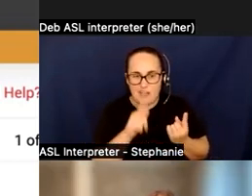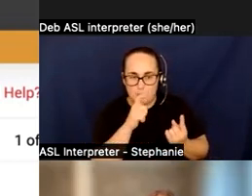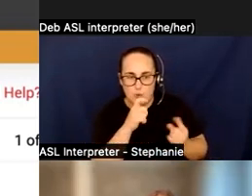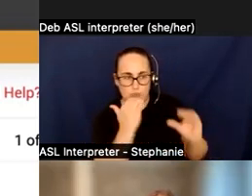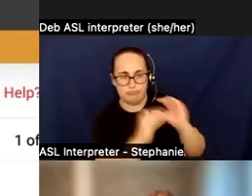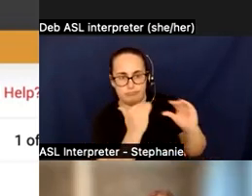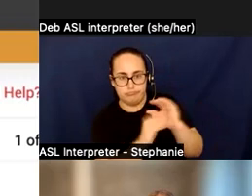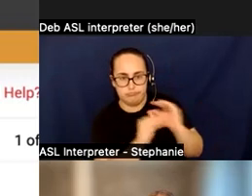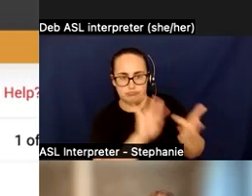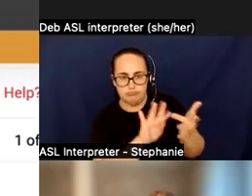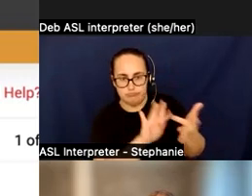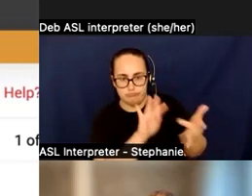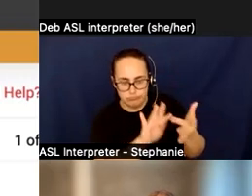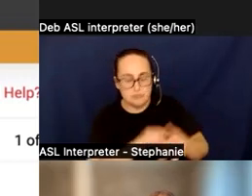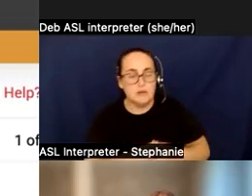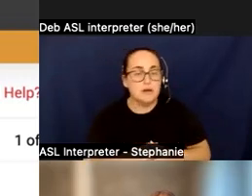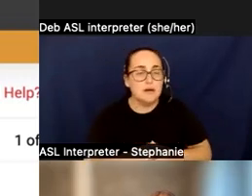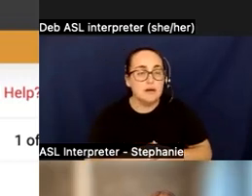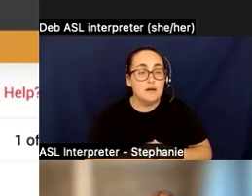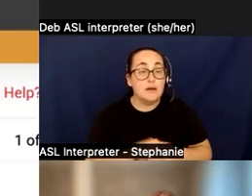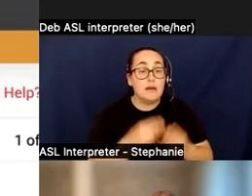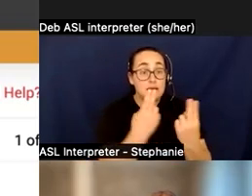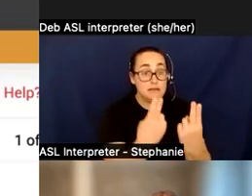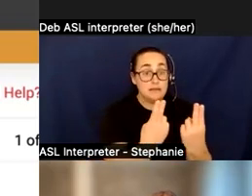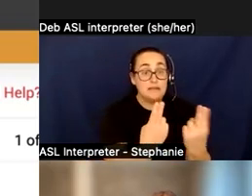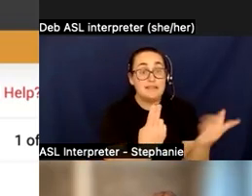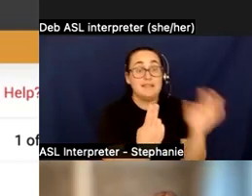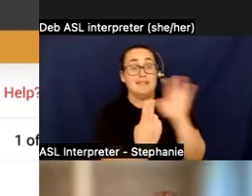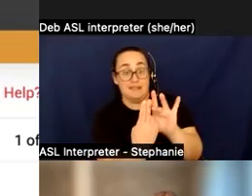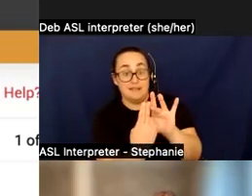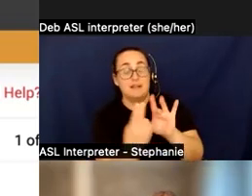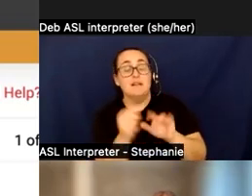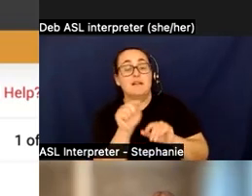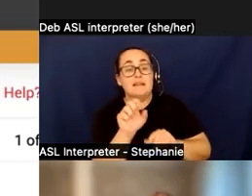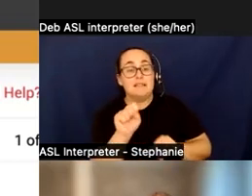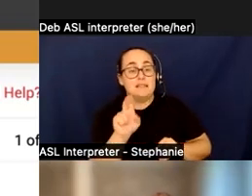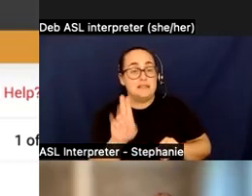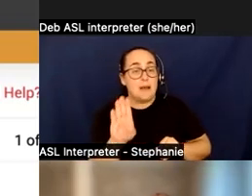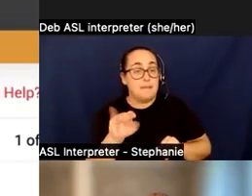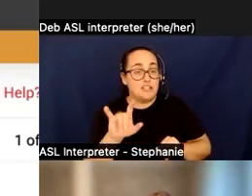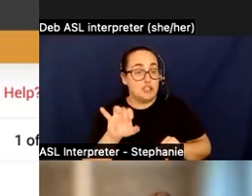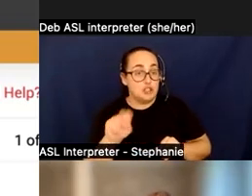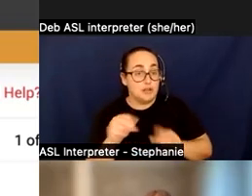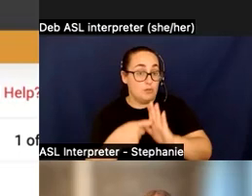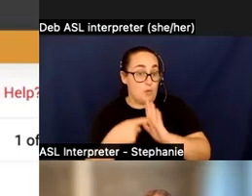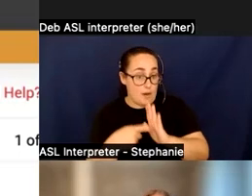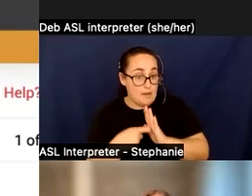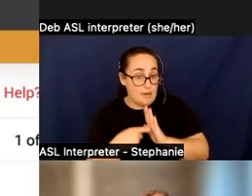If we click over to submission requirements, this is where you will include all of your